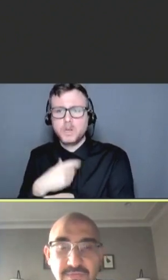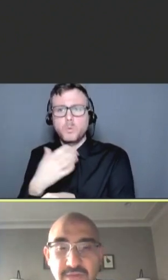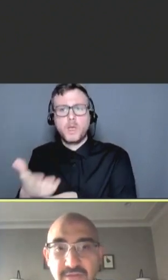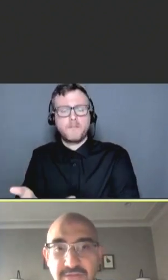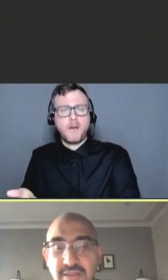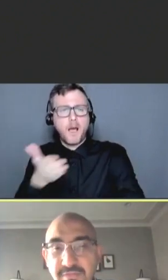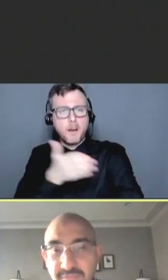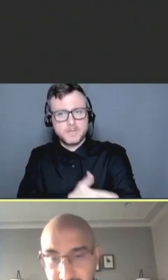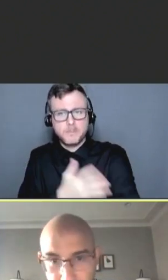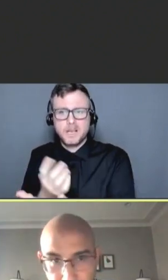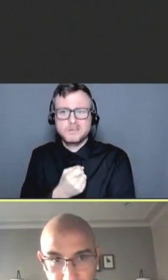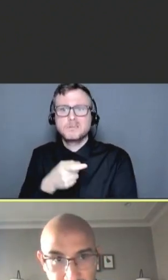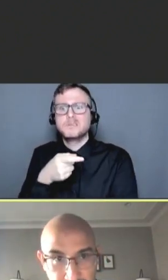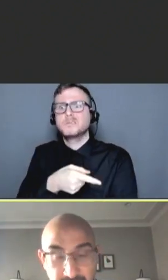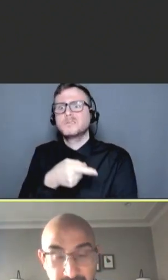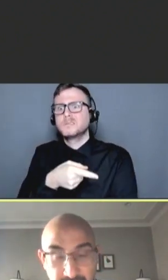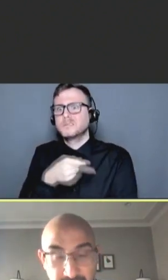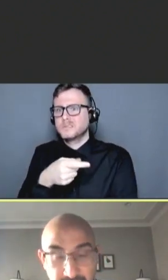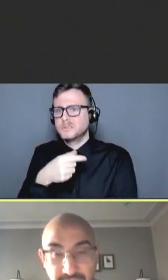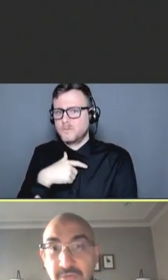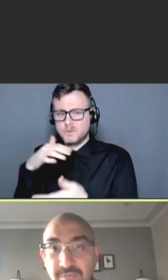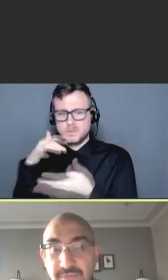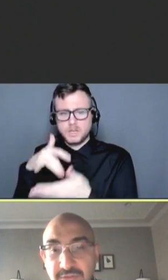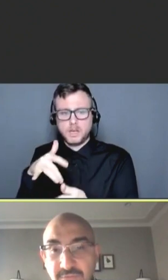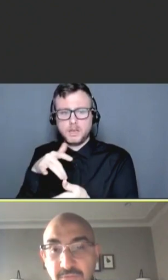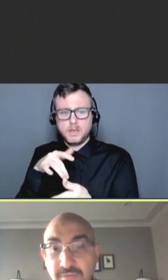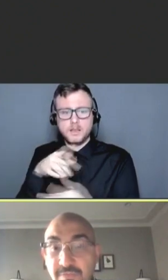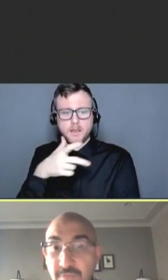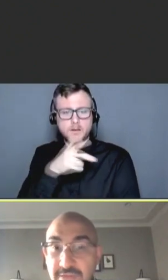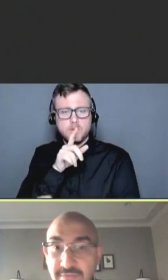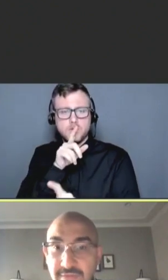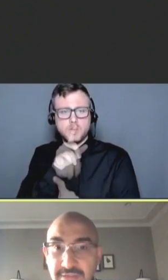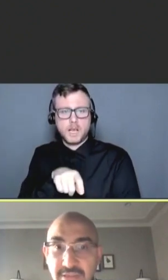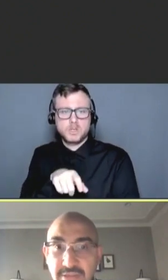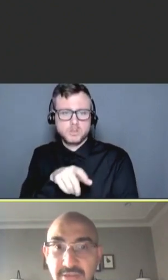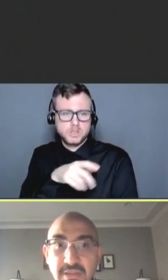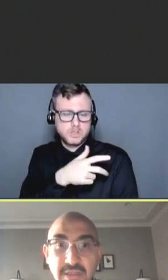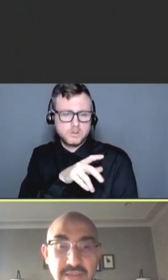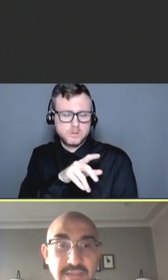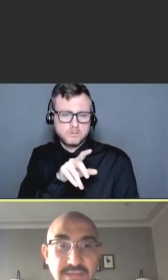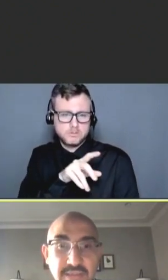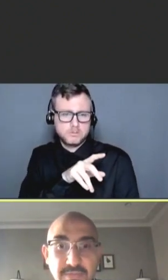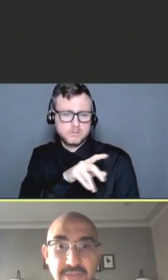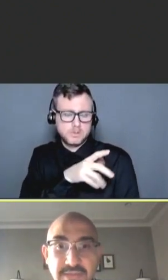studying vaccine responses with -- first following influenza vaccination. Next slide, please.